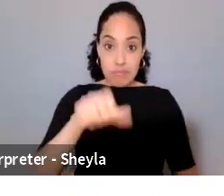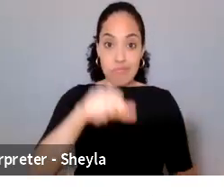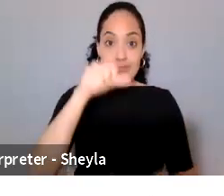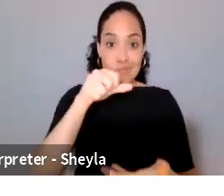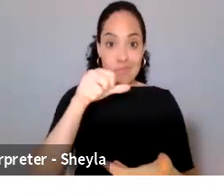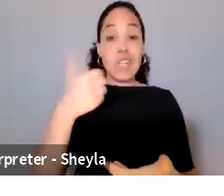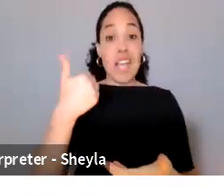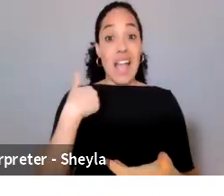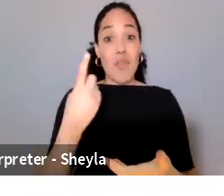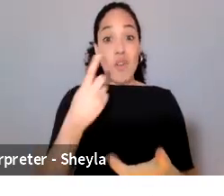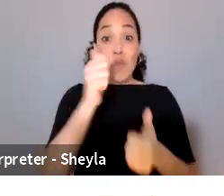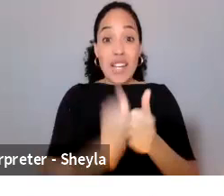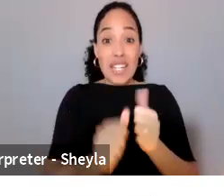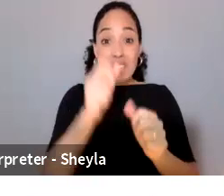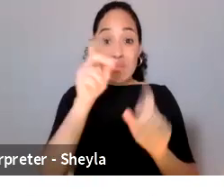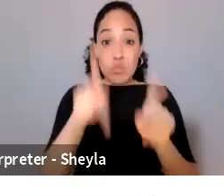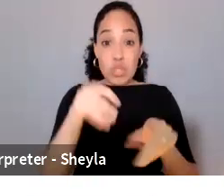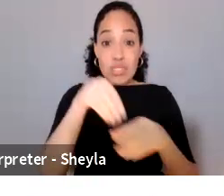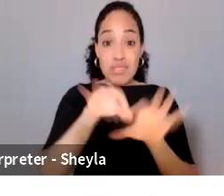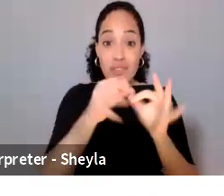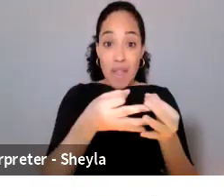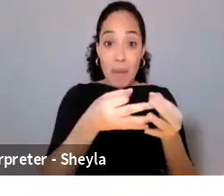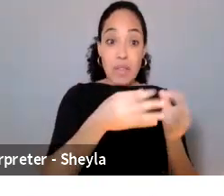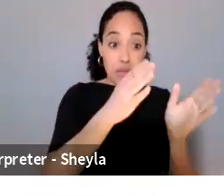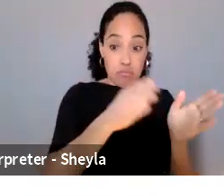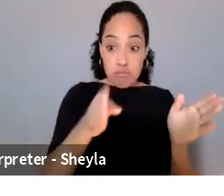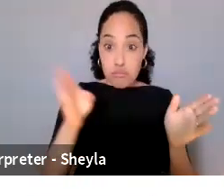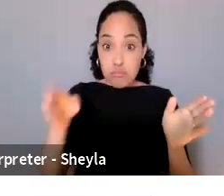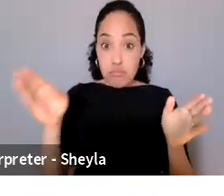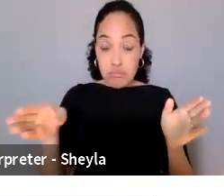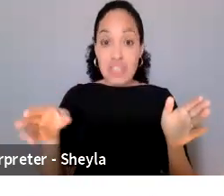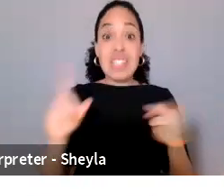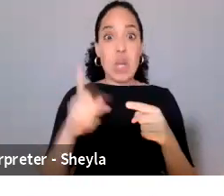in the case of evacuation you want to grab these bags ensure that you keep sufficient fuel in your